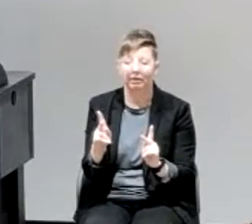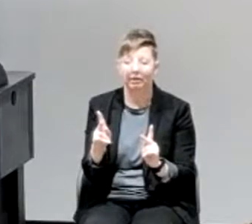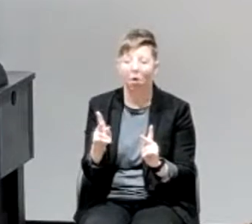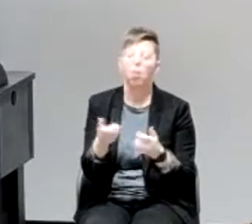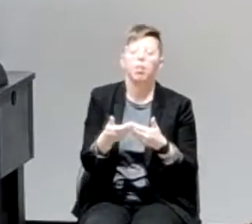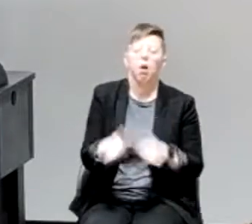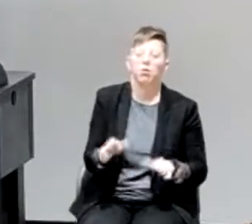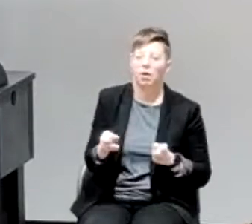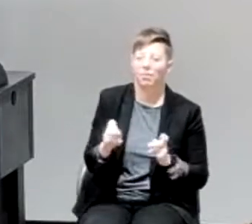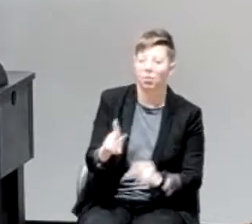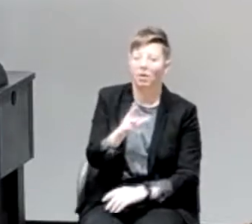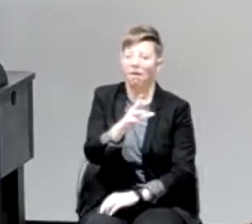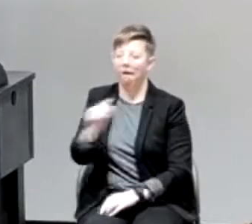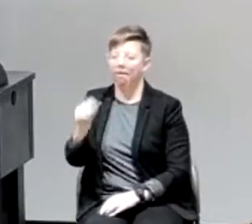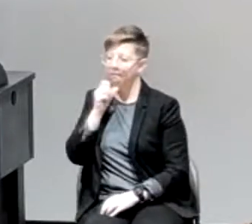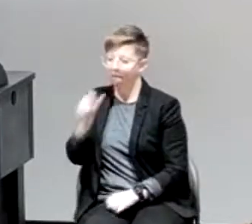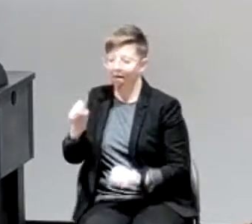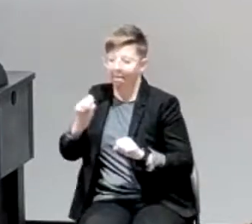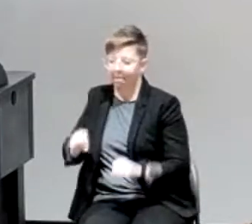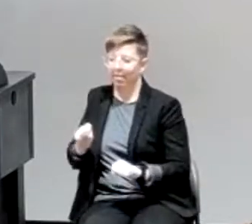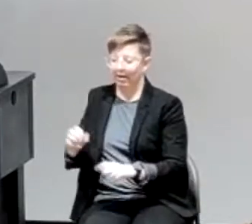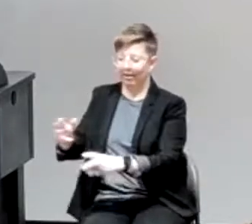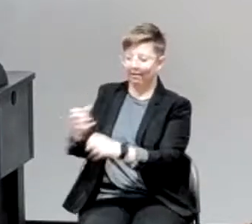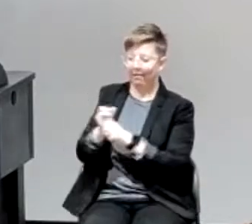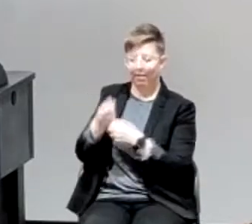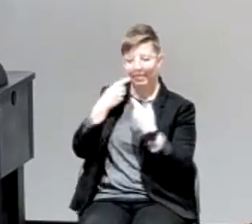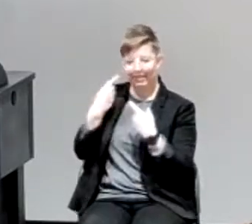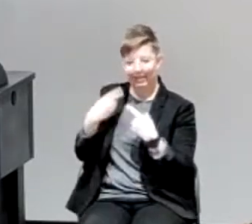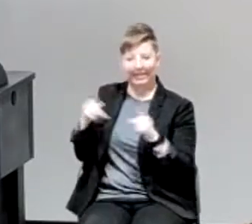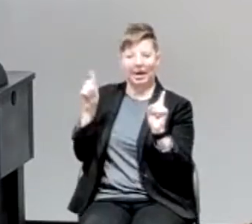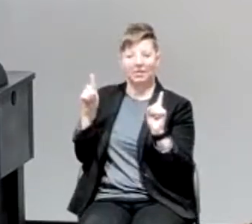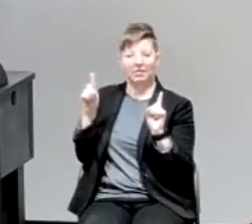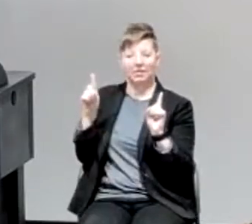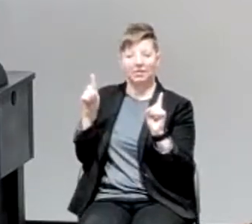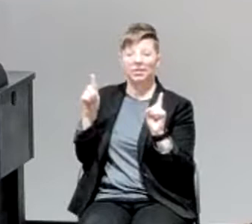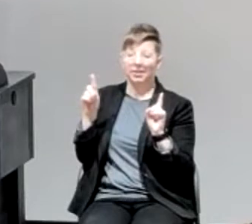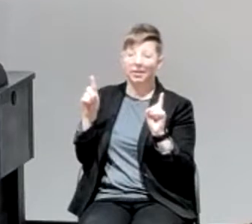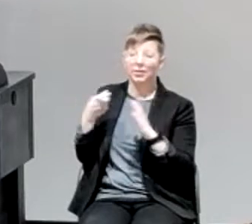I have to put fuel in the octane, otherwise the game is going to be over before I get on